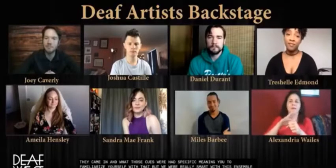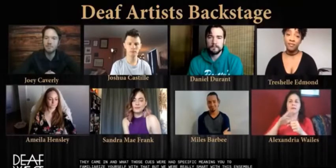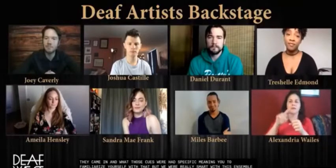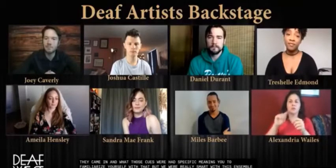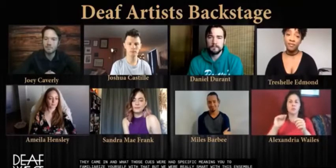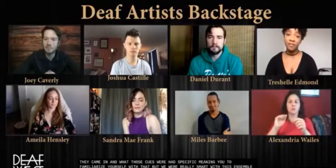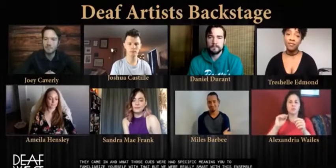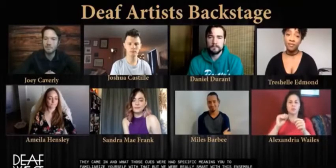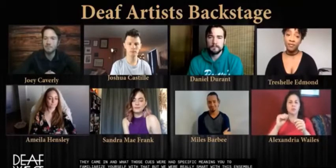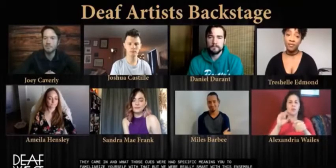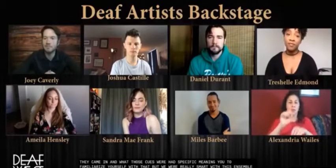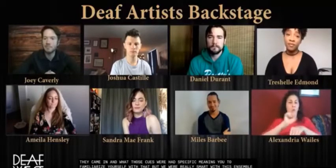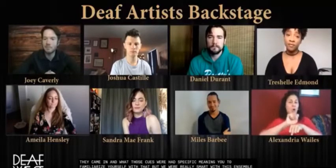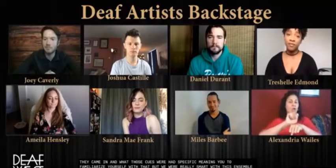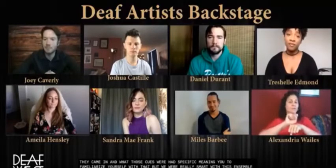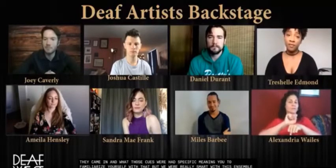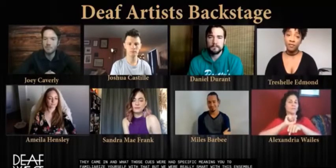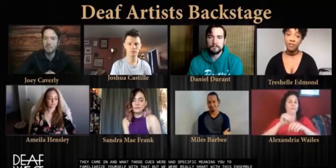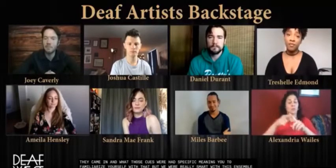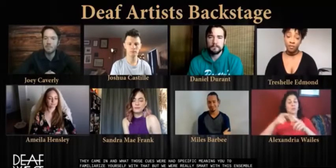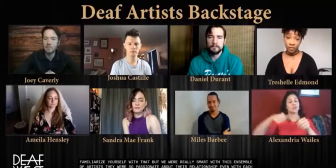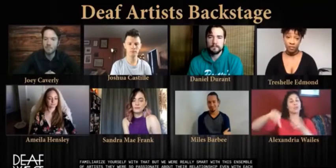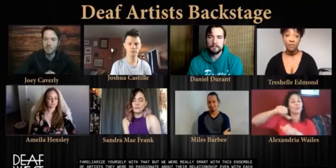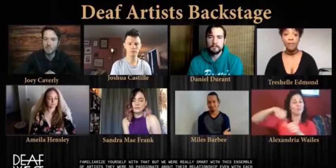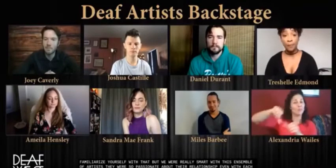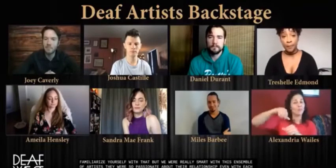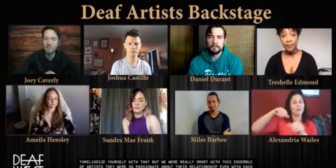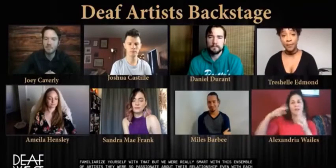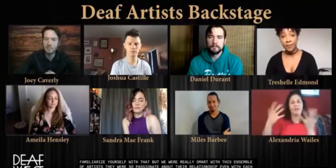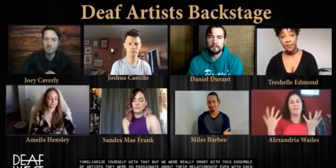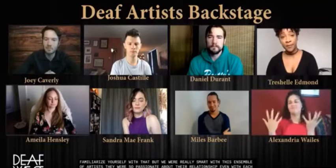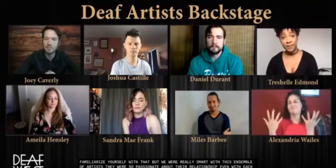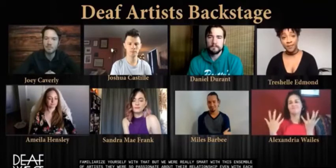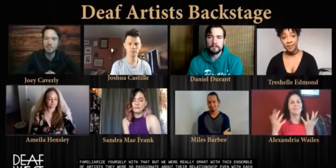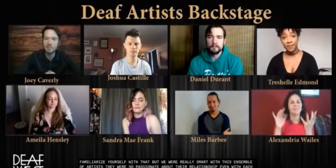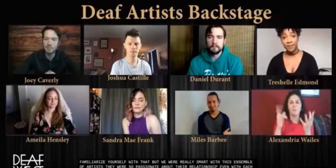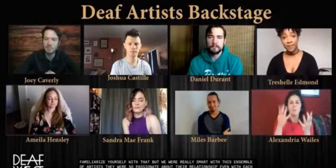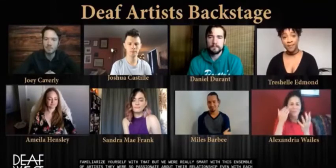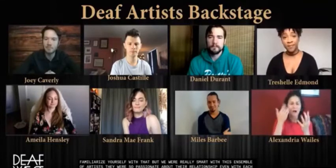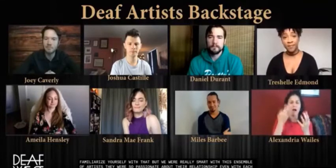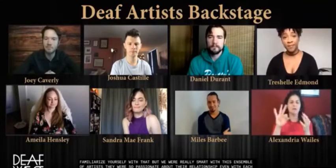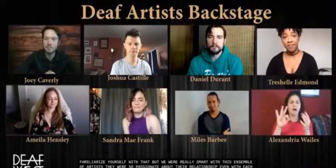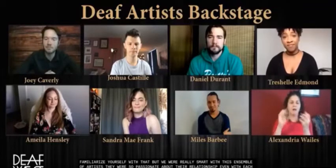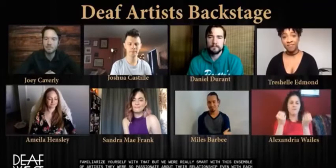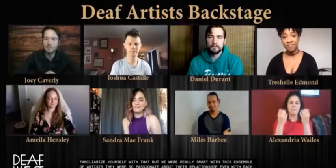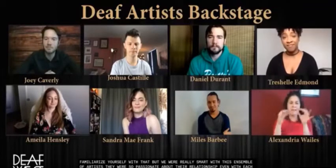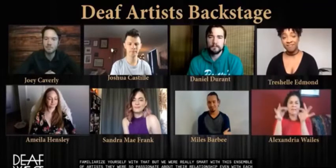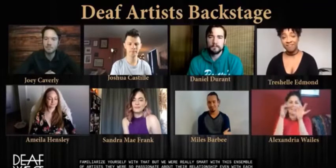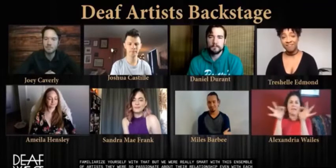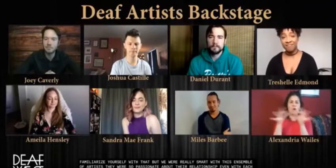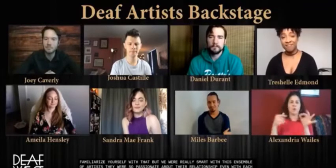to see to see people commit to the work as well as commit to one another.